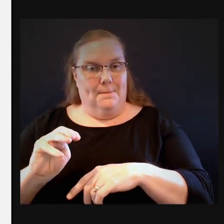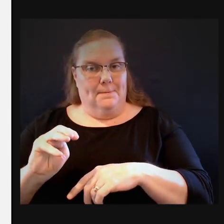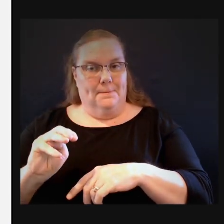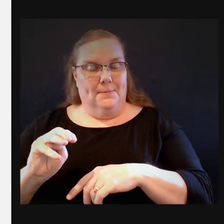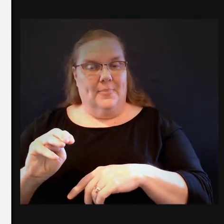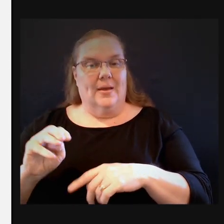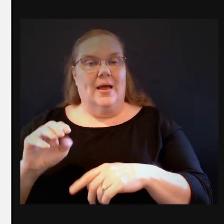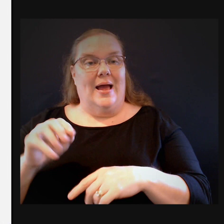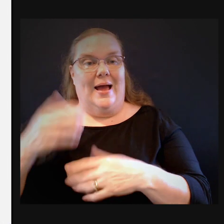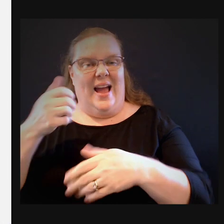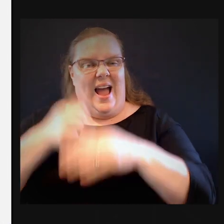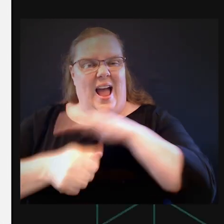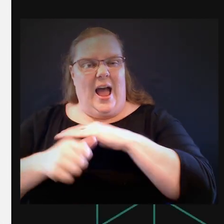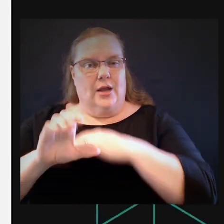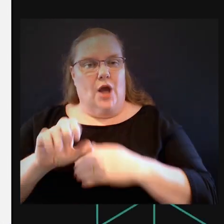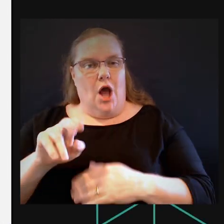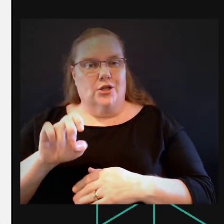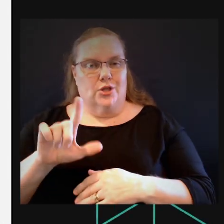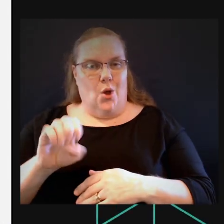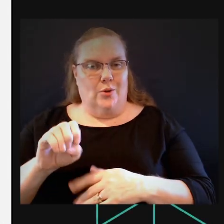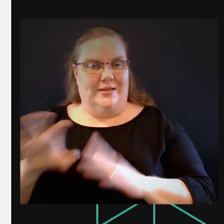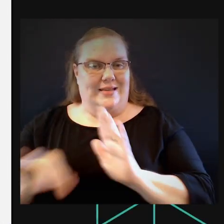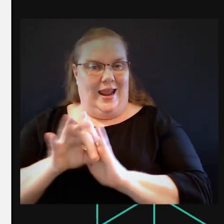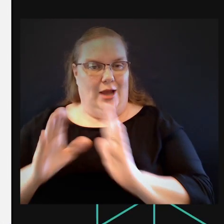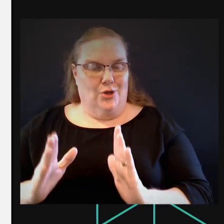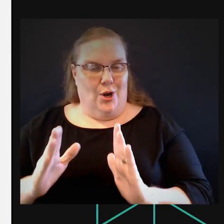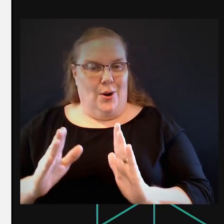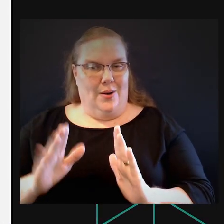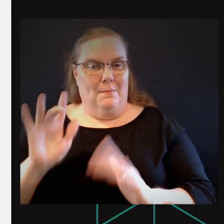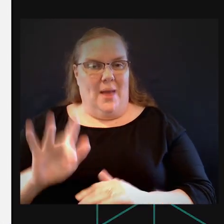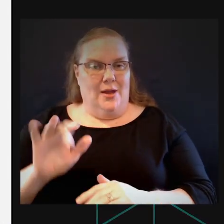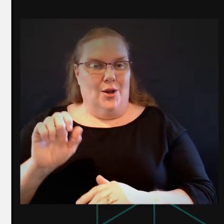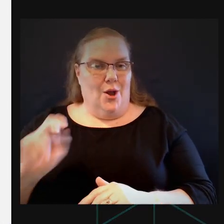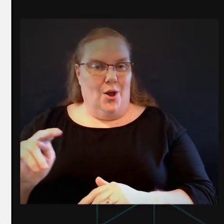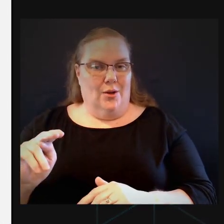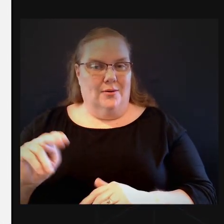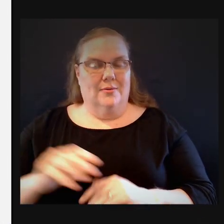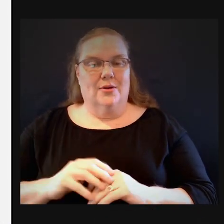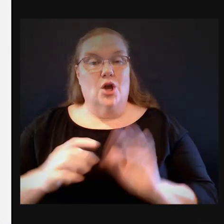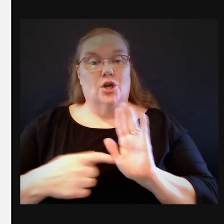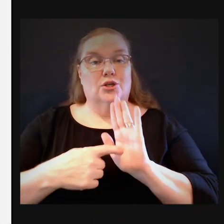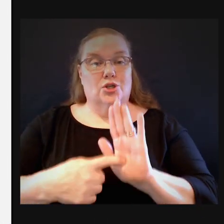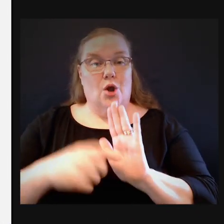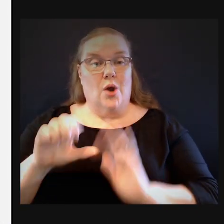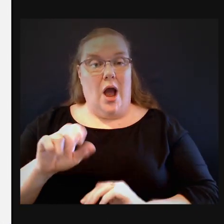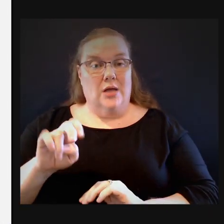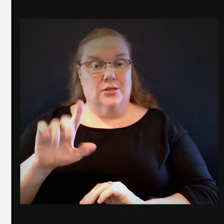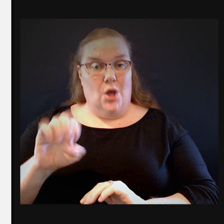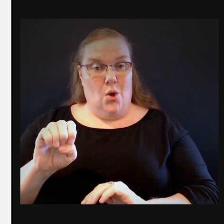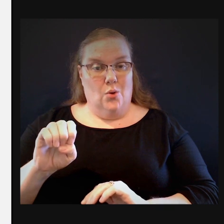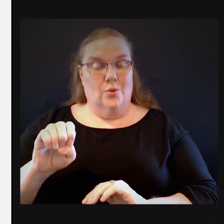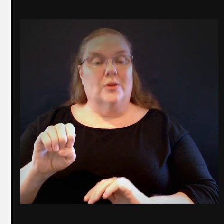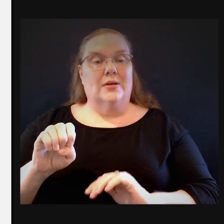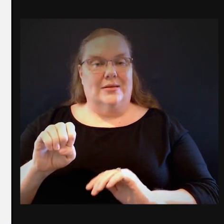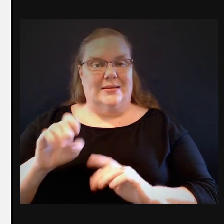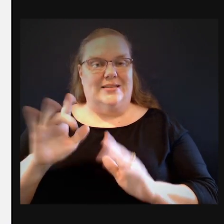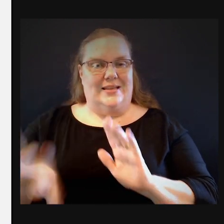Hide Console Selector. Button on. Show Console Selector. Button off. Hide Console Selector.